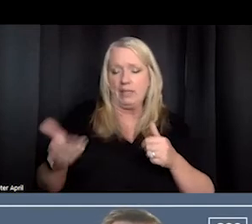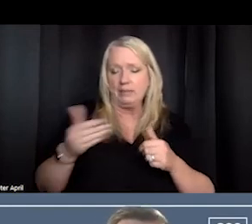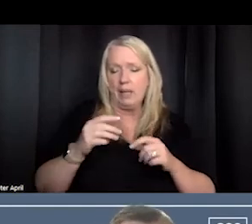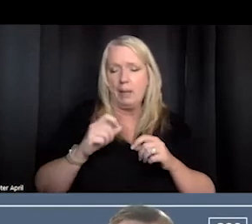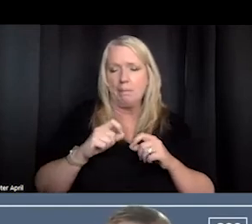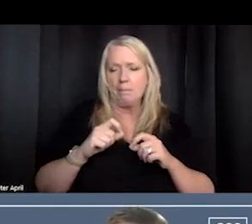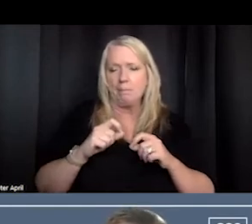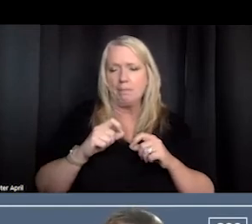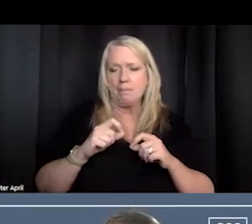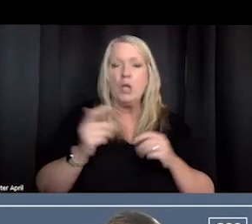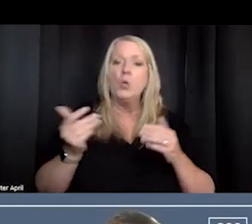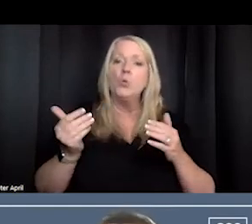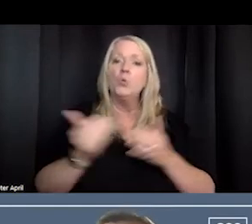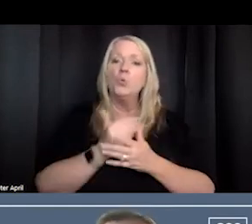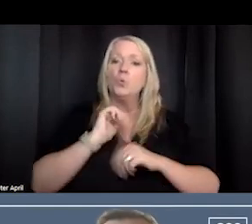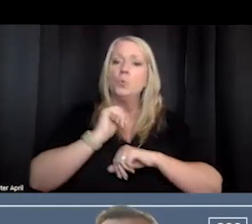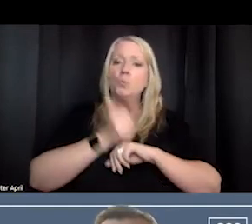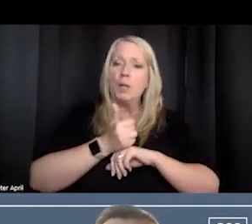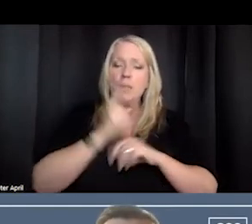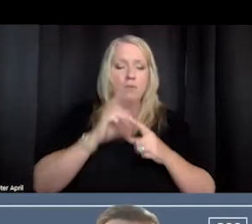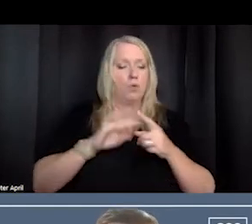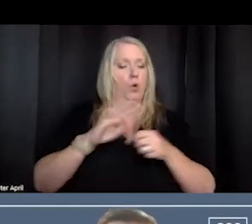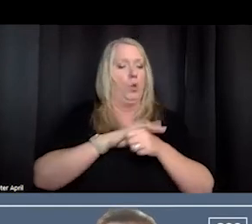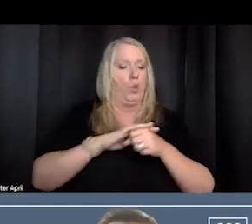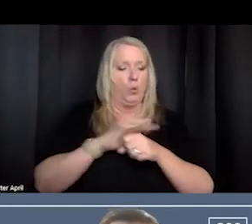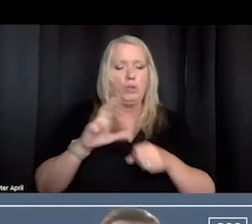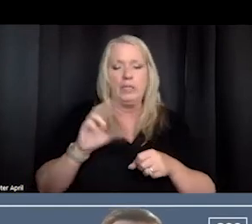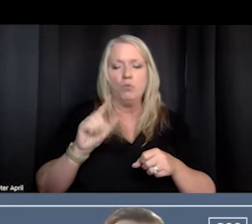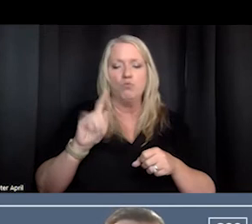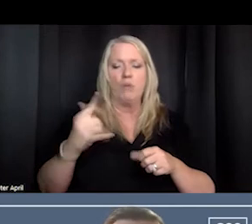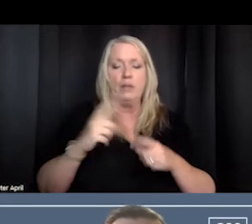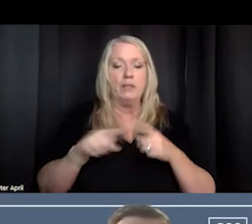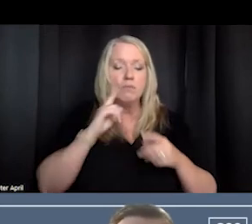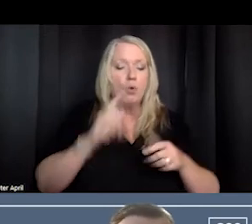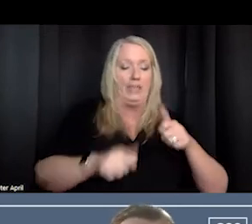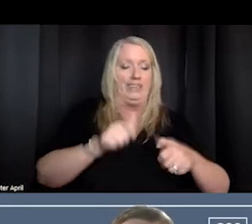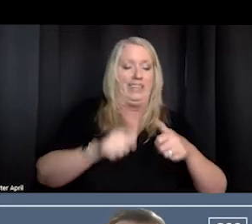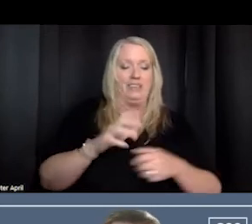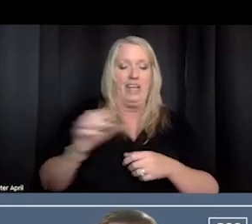NEW PILOTING OF, LOCAL ROUTING FOR, TEXT AND CHAT. A REALLY HUGE STEP. AS WE HAVE